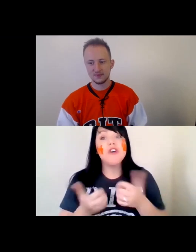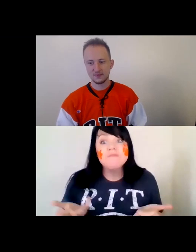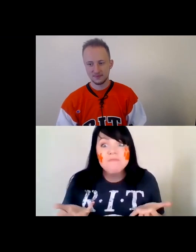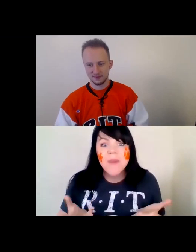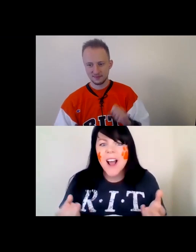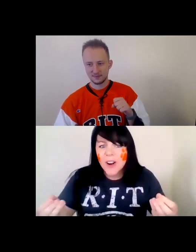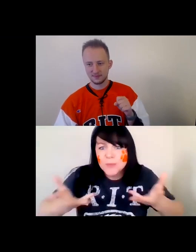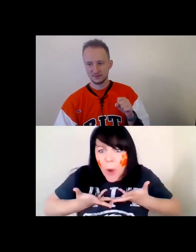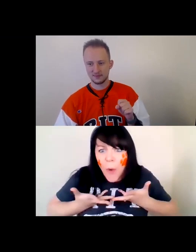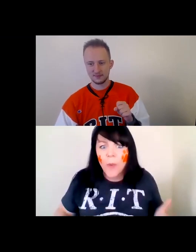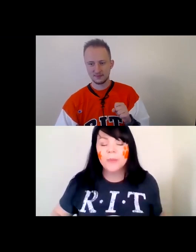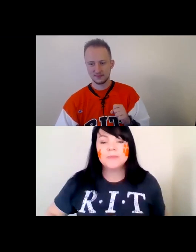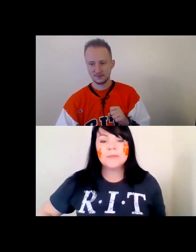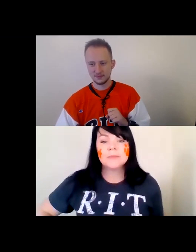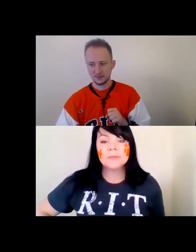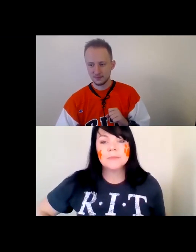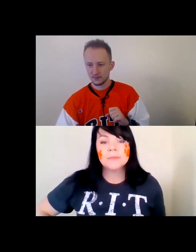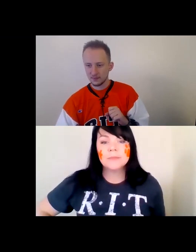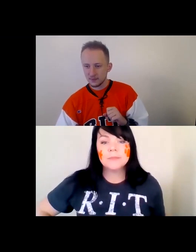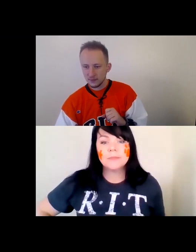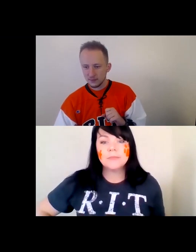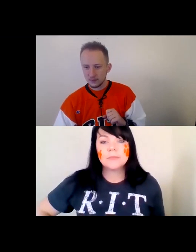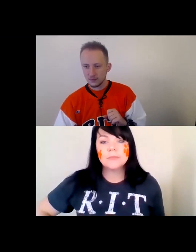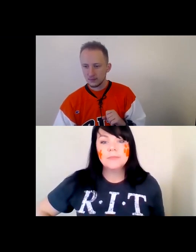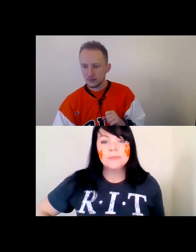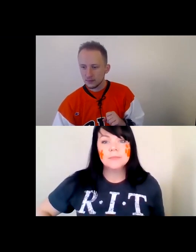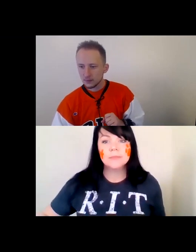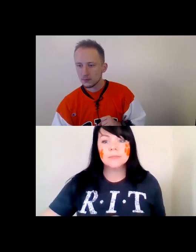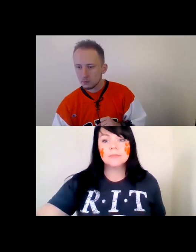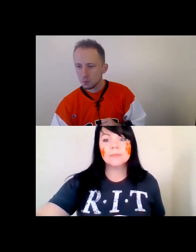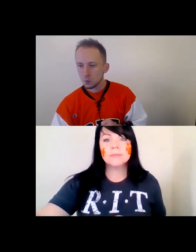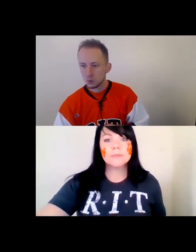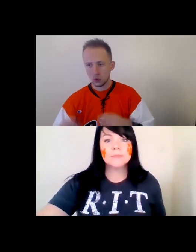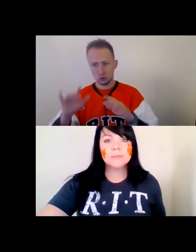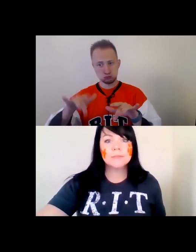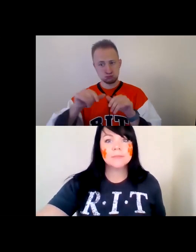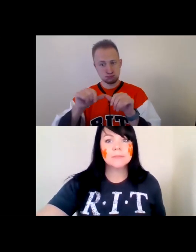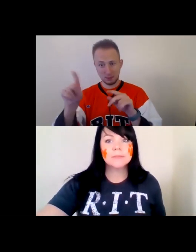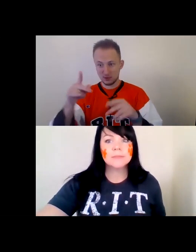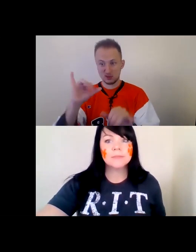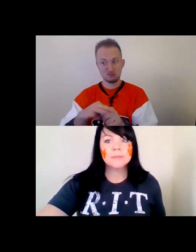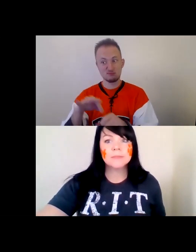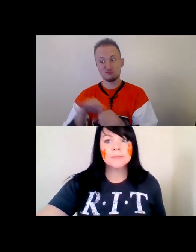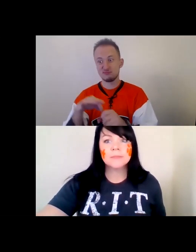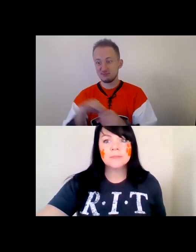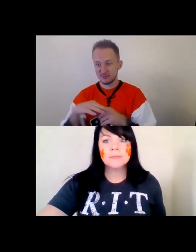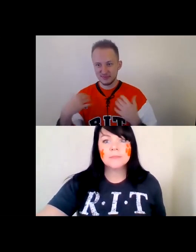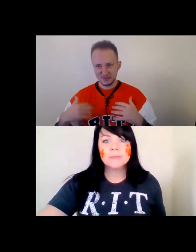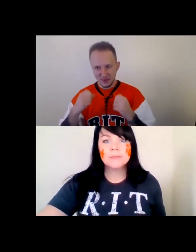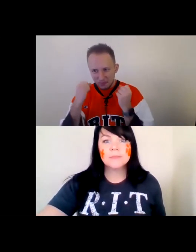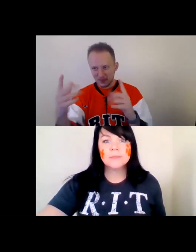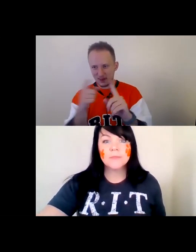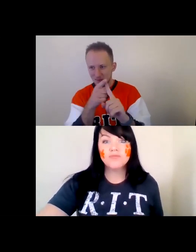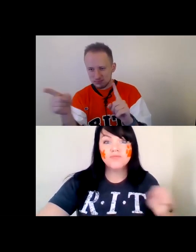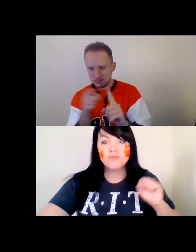Michelle: Let us know. Matt: Hey, looks like people are still casting their votes. Wow!